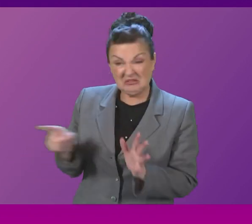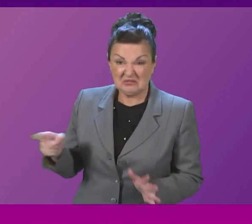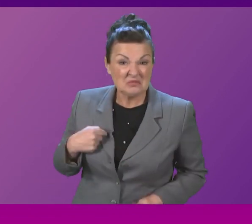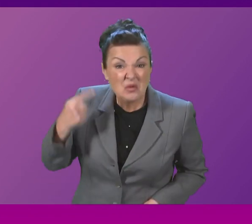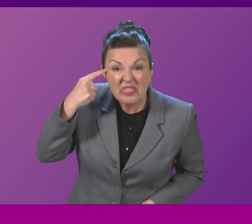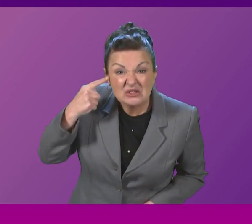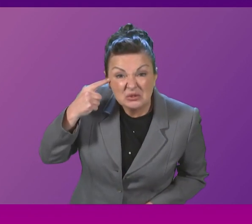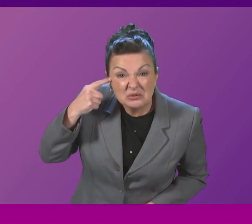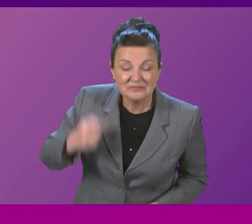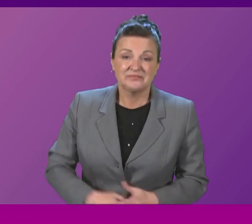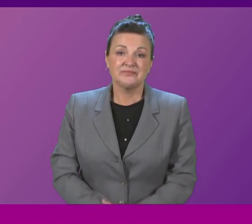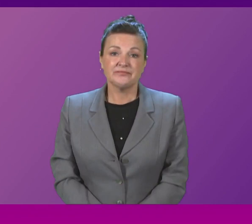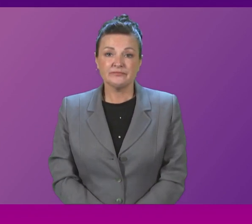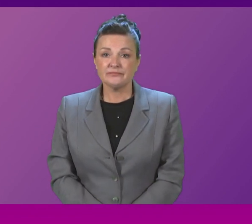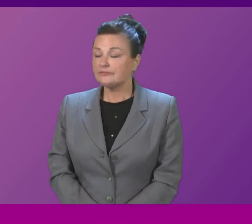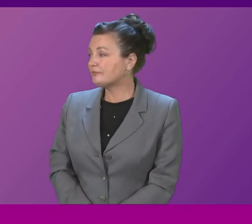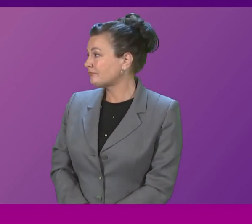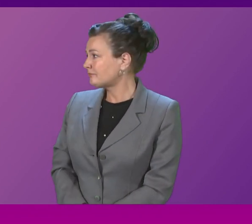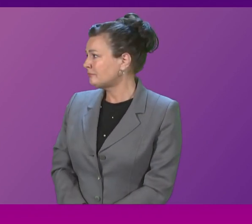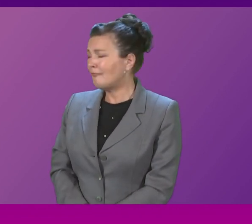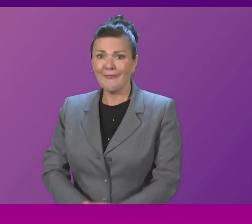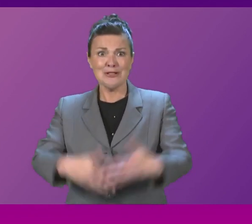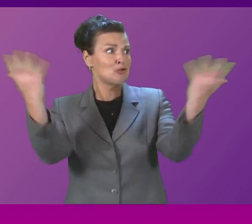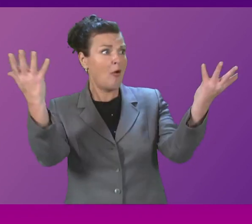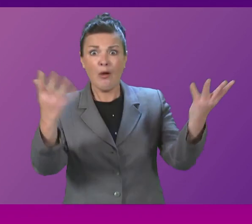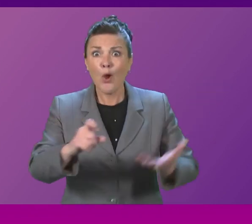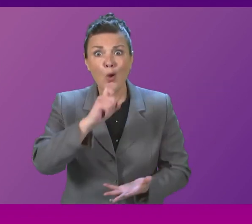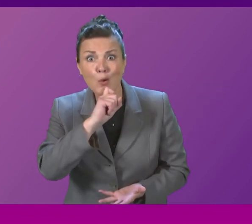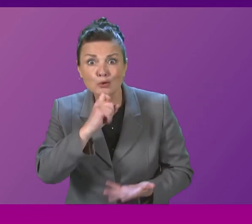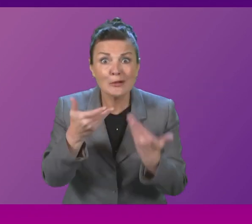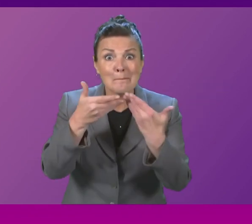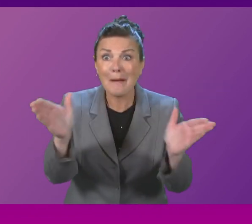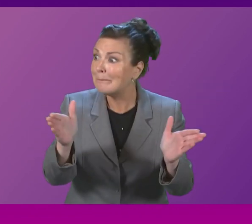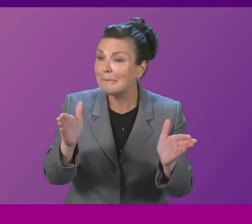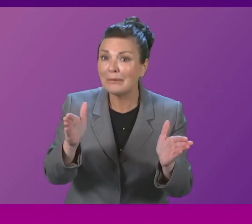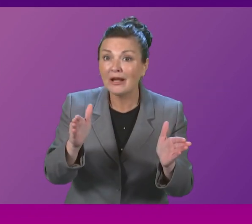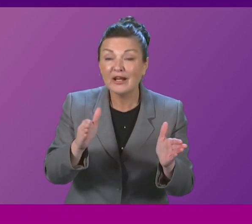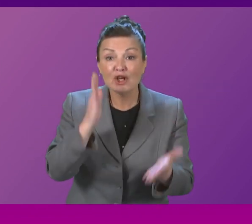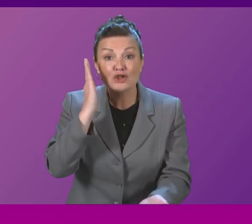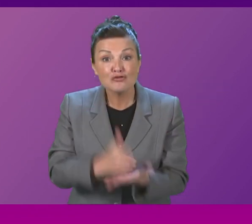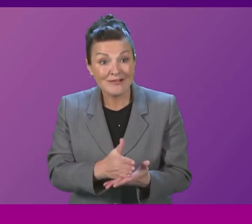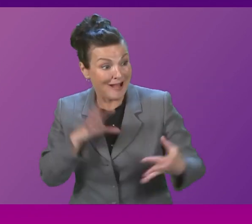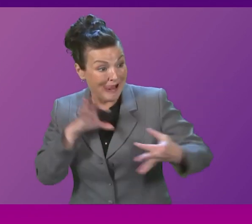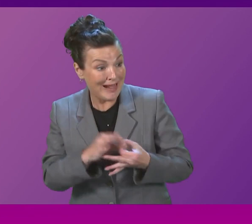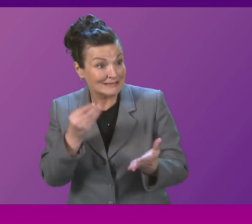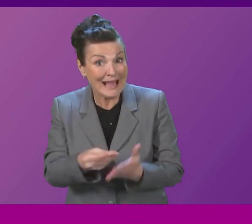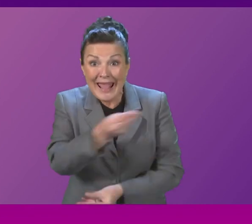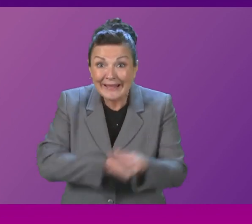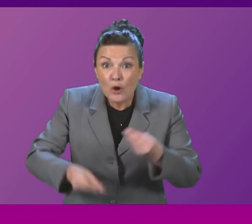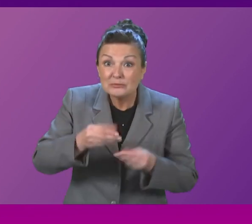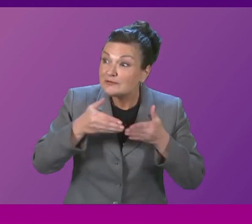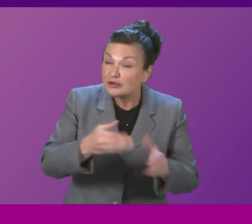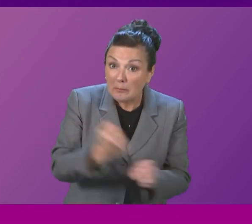So, who should the public trust on the economics of shipbuilding—a First Minister who cannot